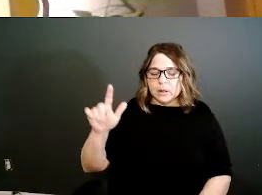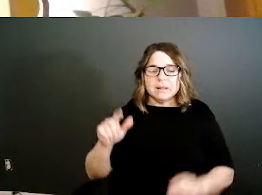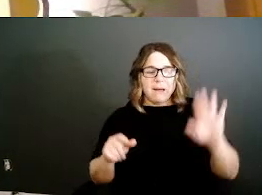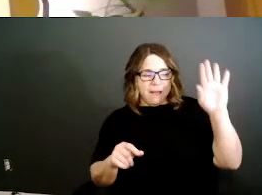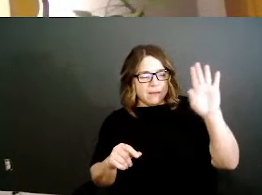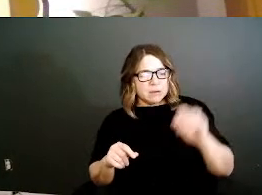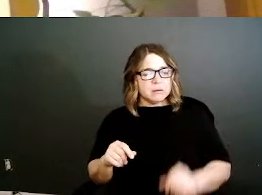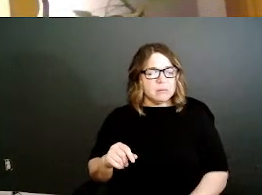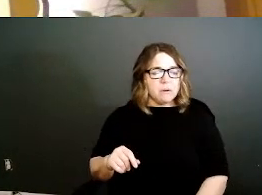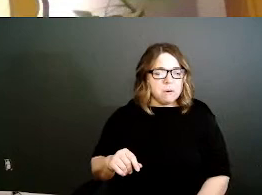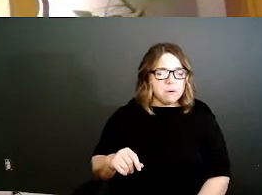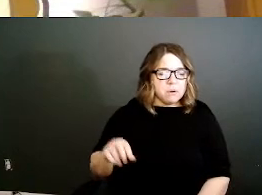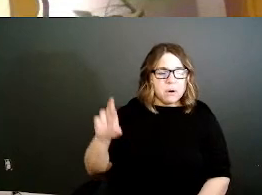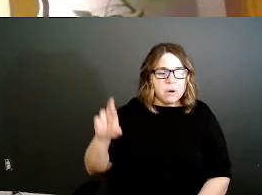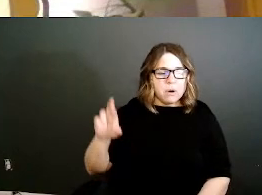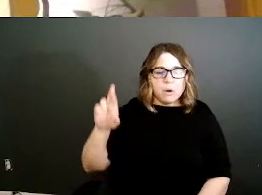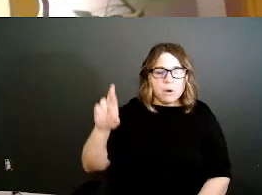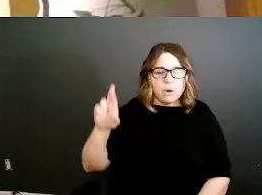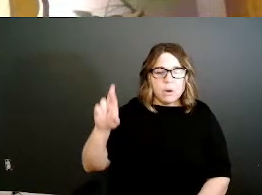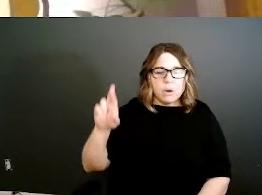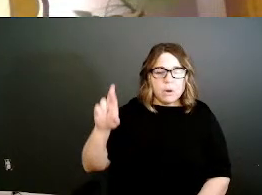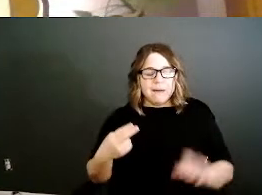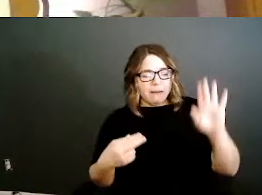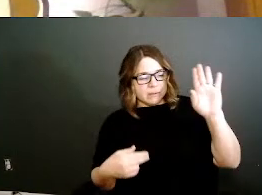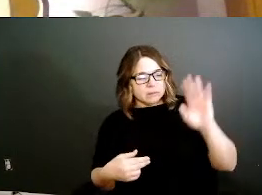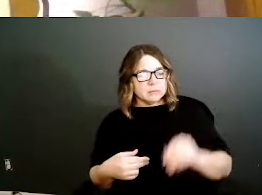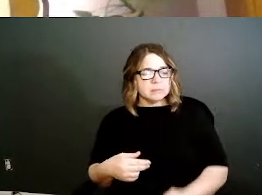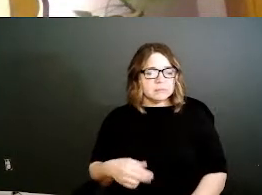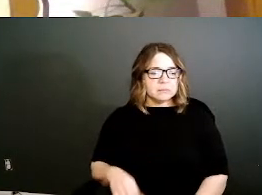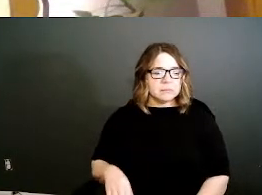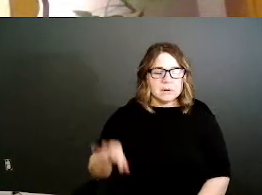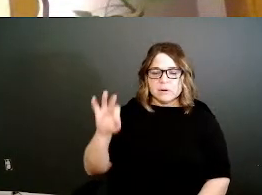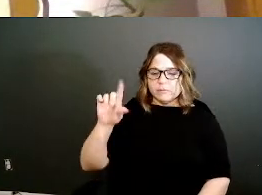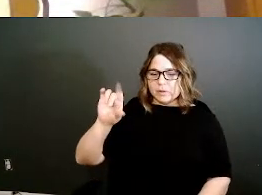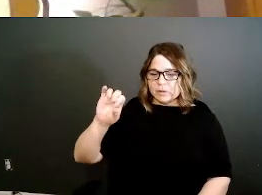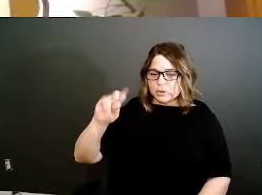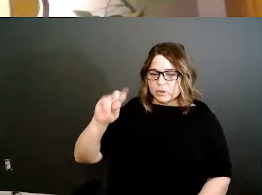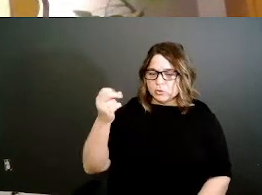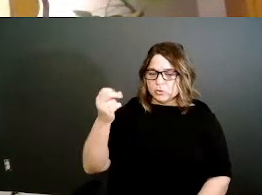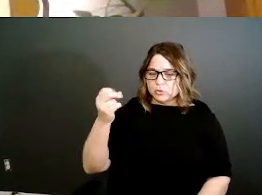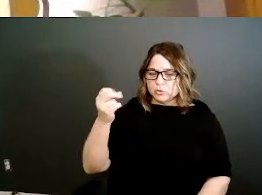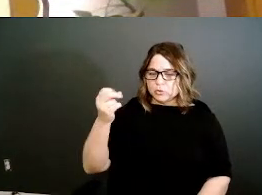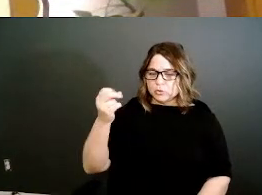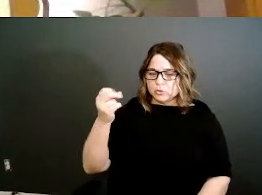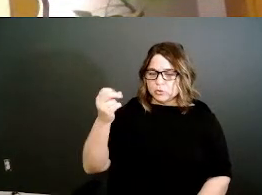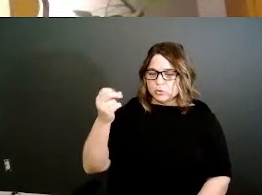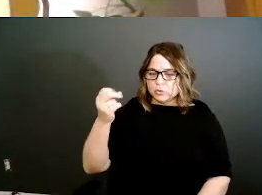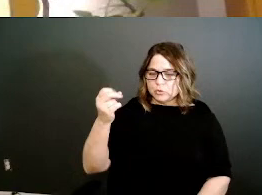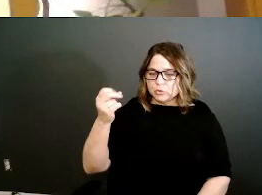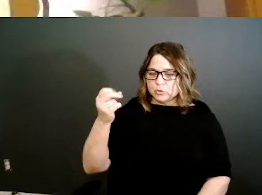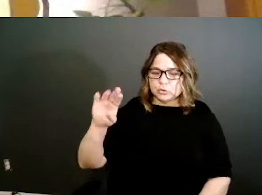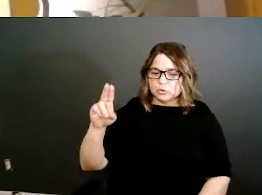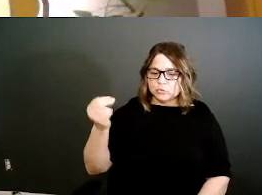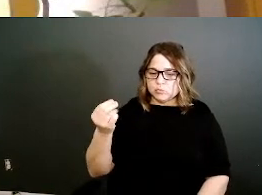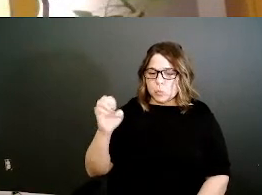AYE. ≫ Clerk: COUNCIL MEMBER ELLISON. ≫ COUNCIL MEMBER ELLISON: AYE. ≫ Clerk: COUNCIL MEMBER GOODMAN. ≫ COUNCIL MEMBER GOODMAN: AYE. ≫ Clerk: COUNCIL MEMBER JOHNSON.